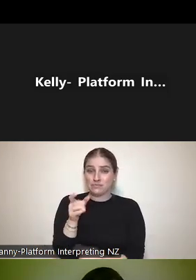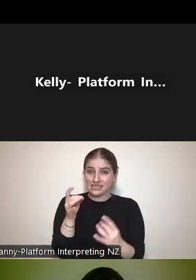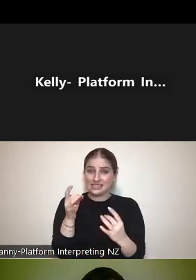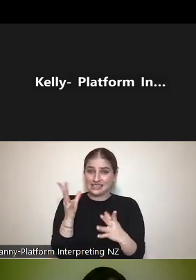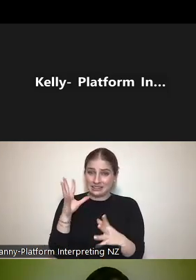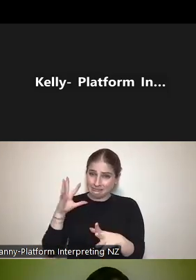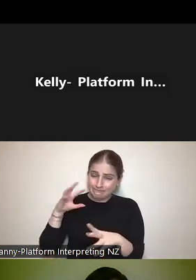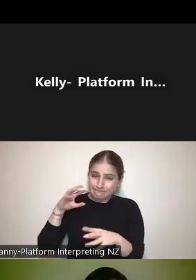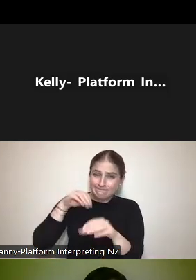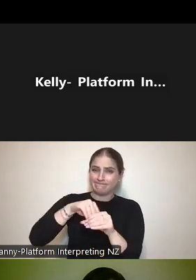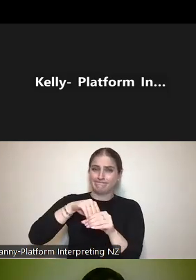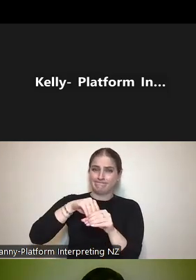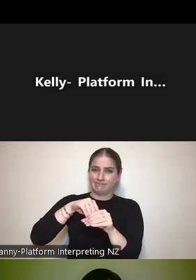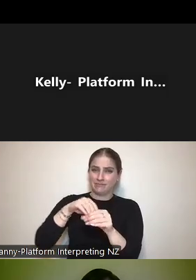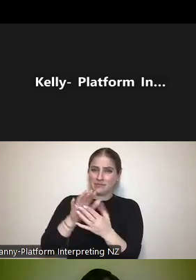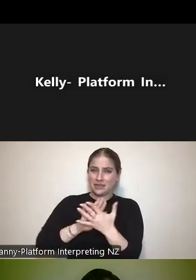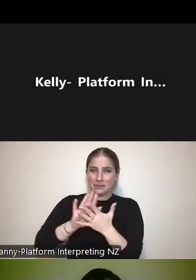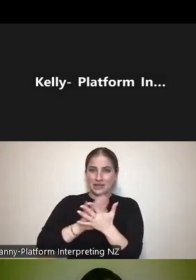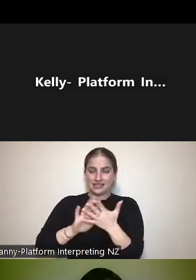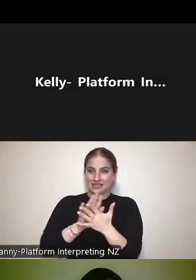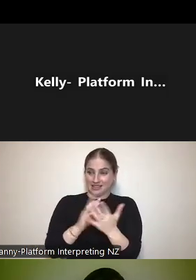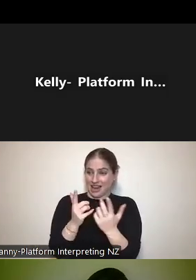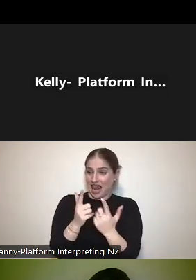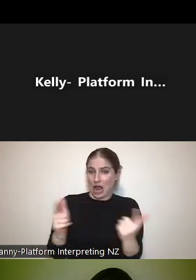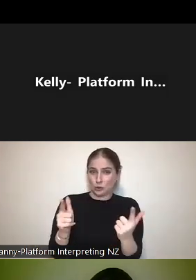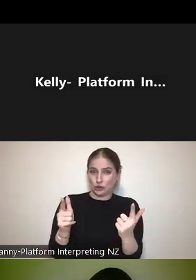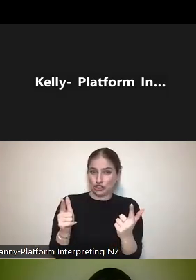has meant that the language has shifted some from what it might have been used